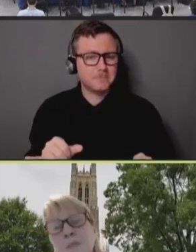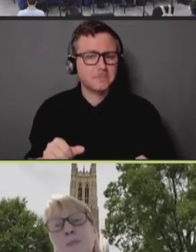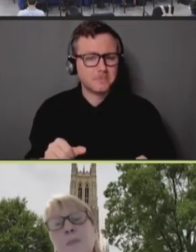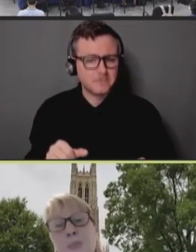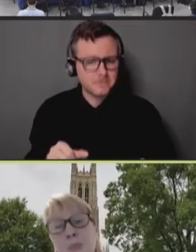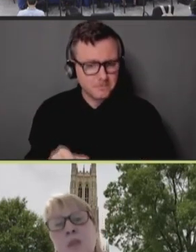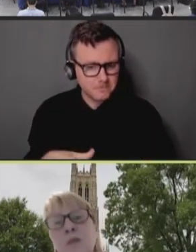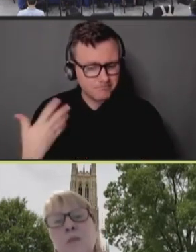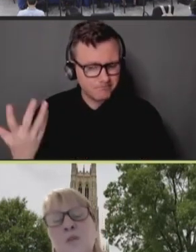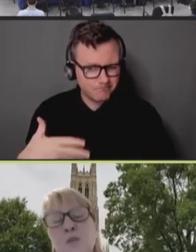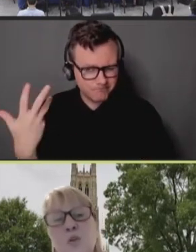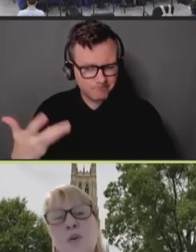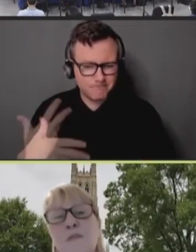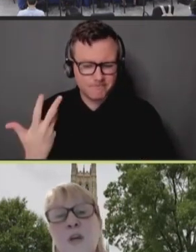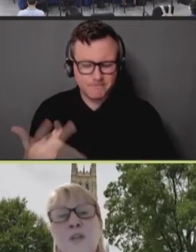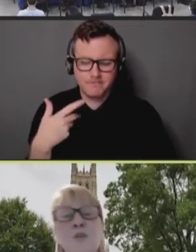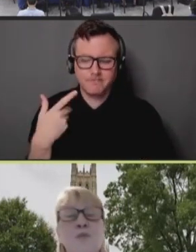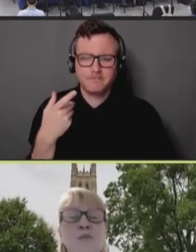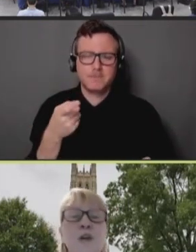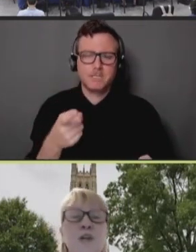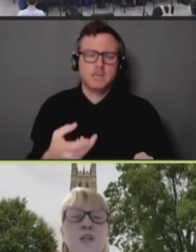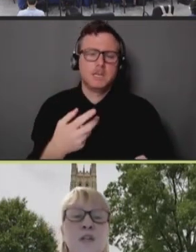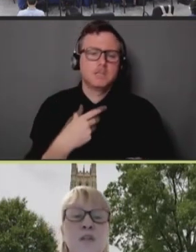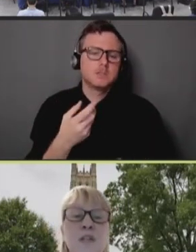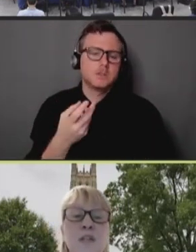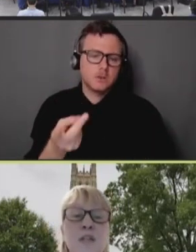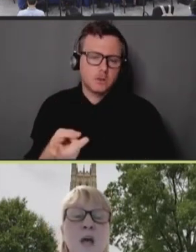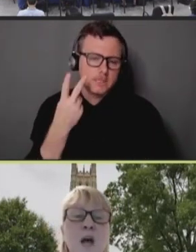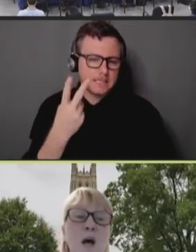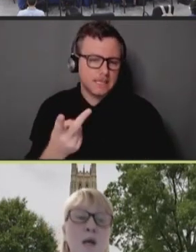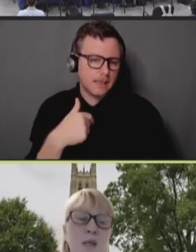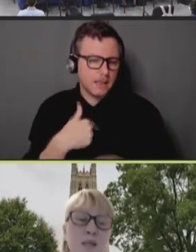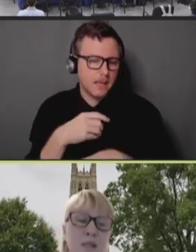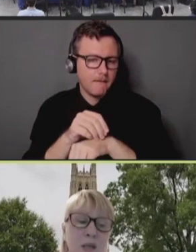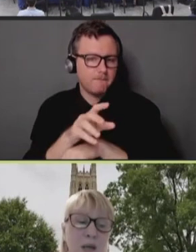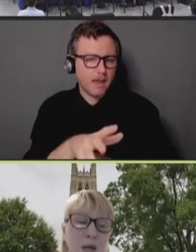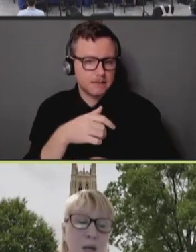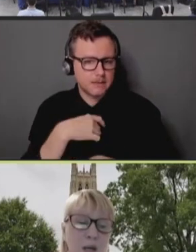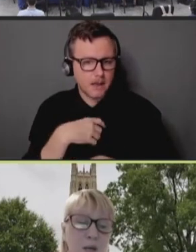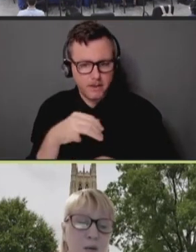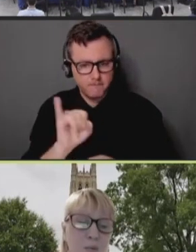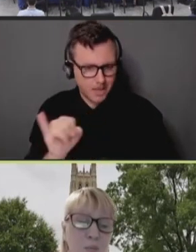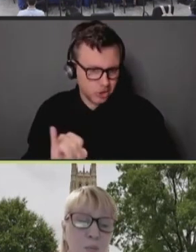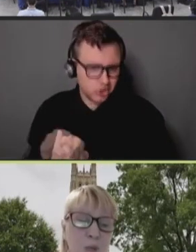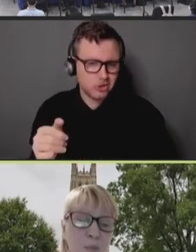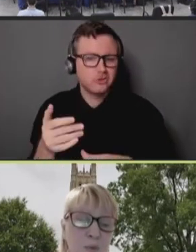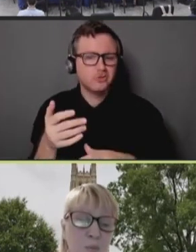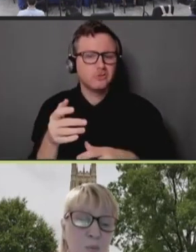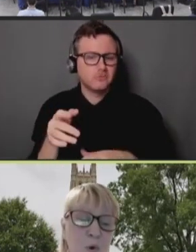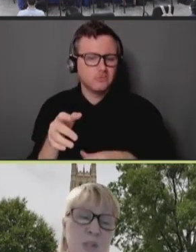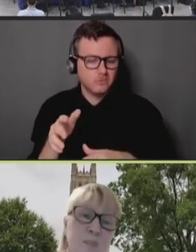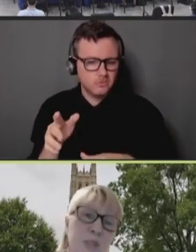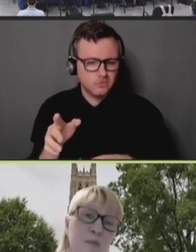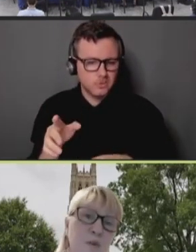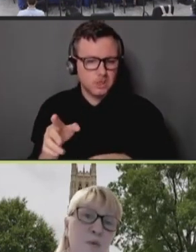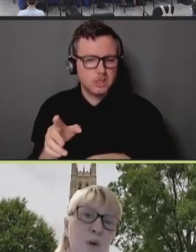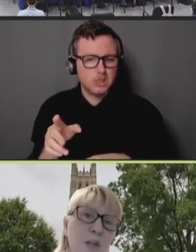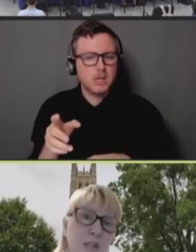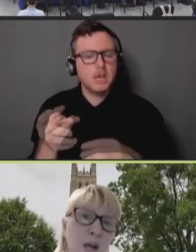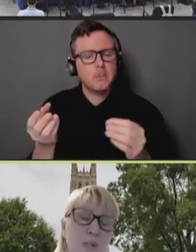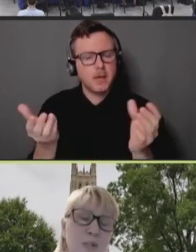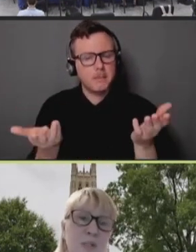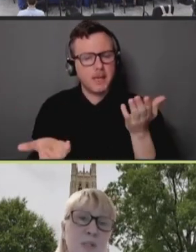And so, if you suffer infections and vaccines, it's maybe more specific for Alzheimer's disease